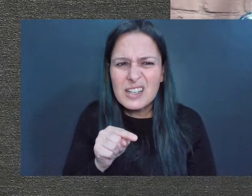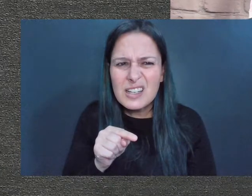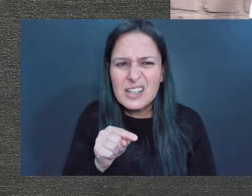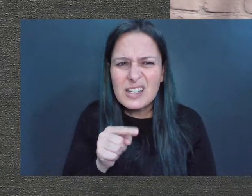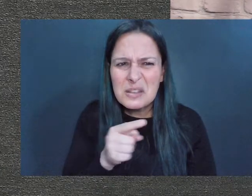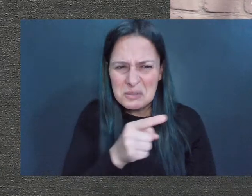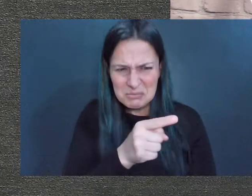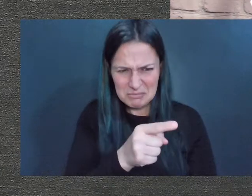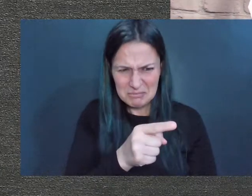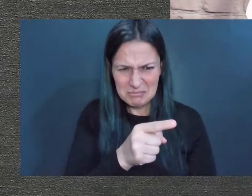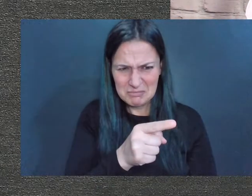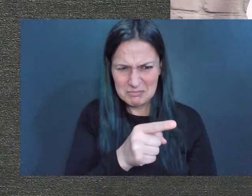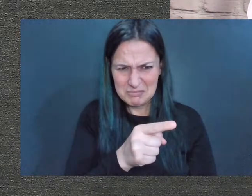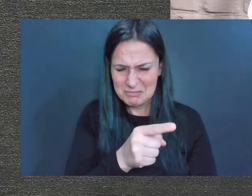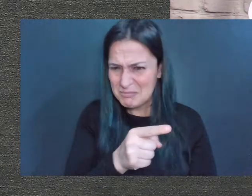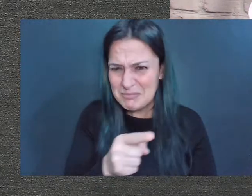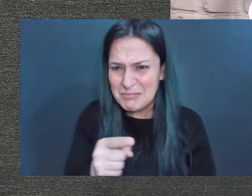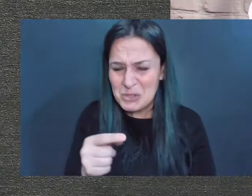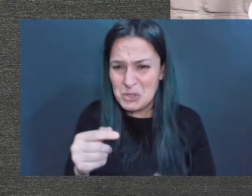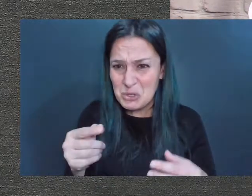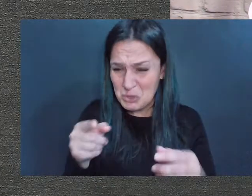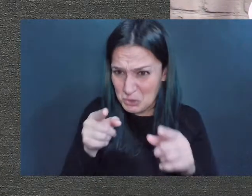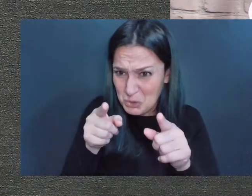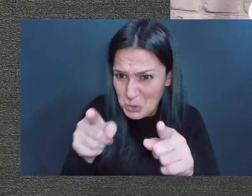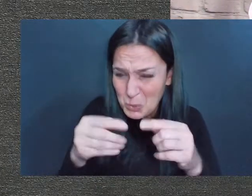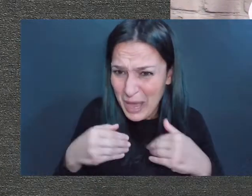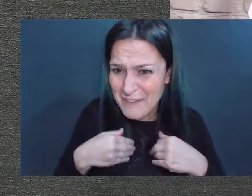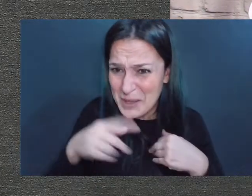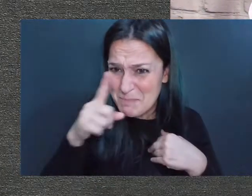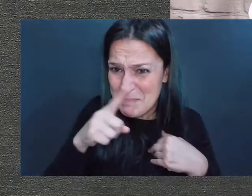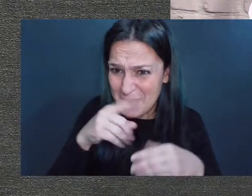Do you have a mouse in your book bag?